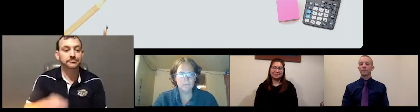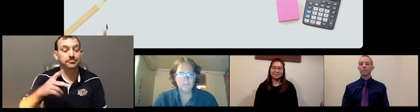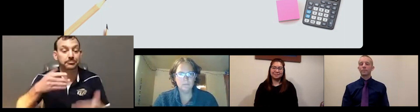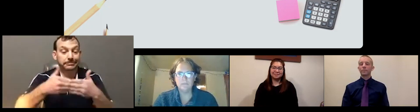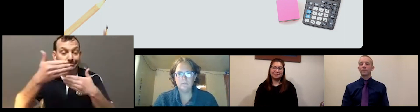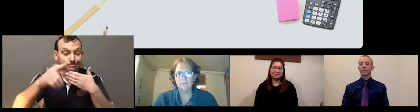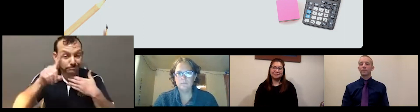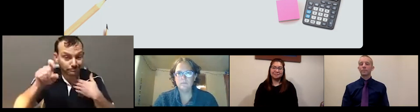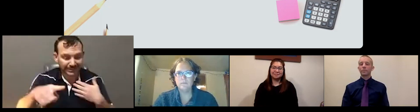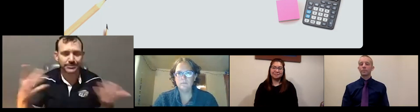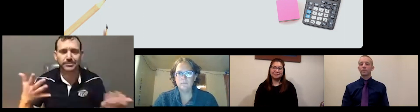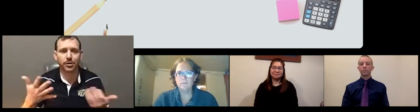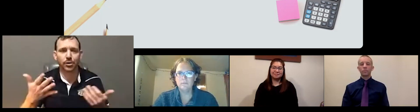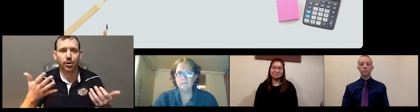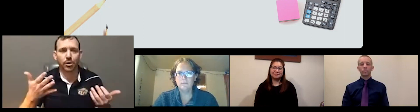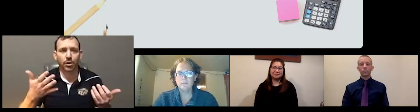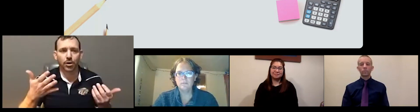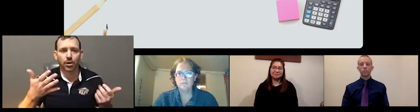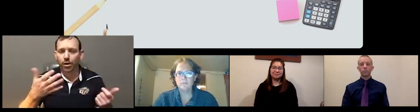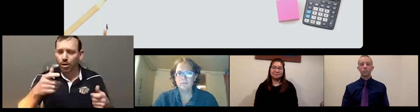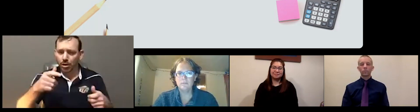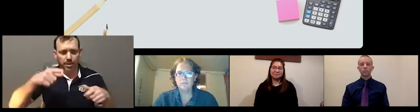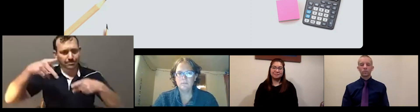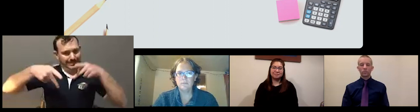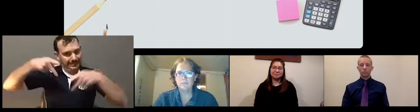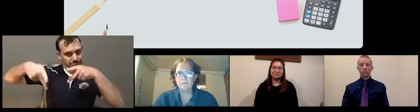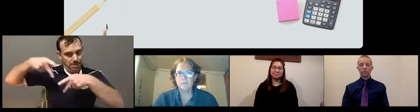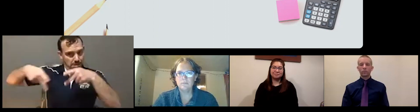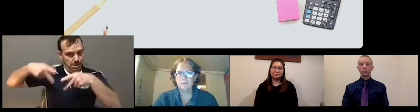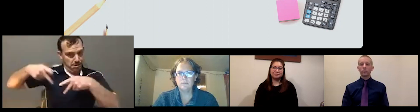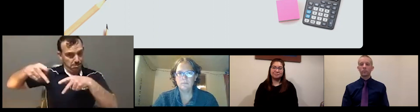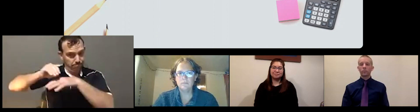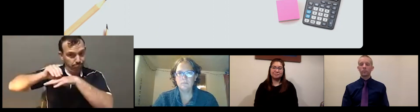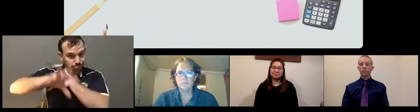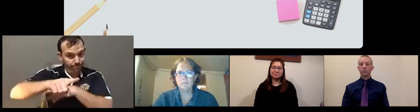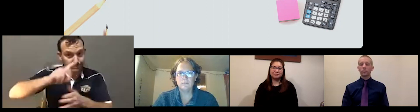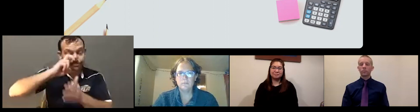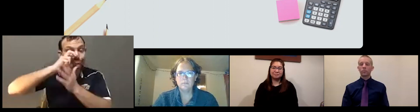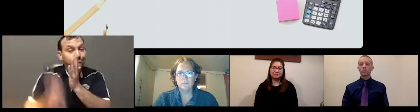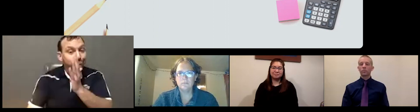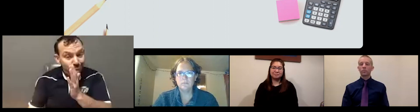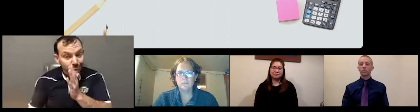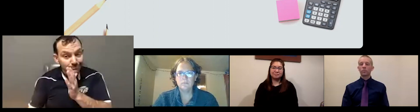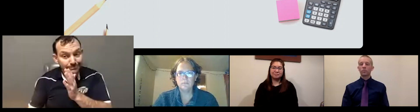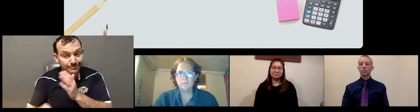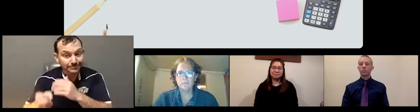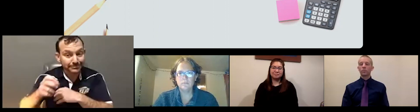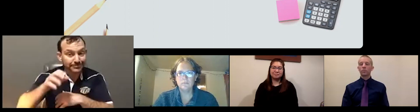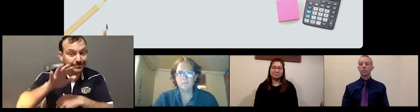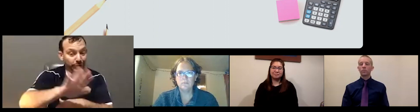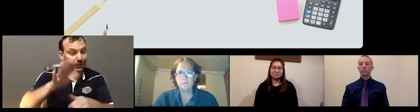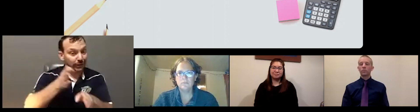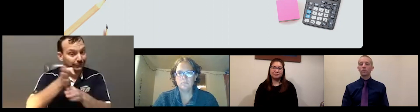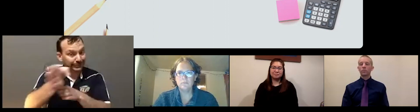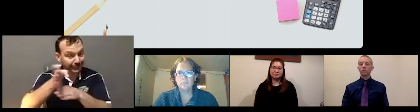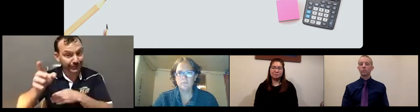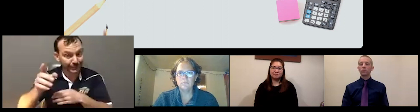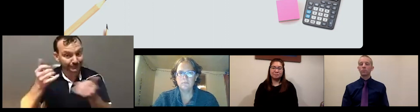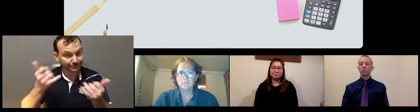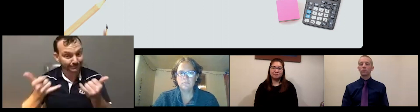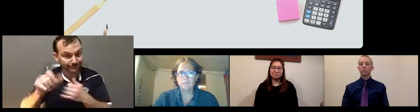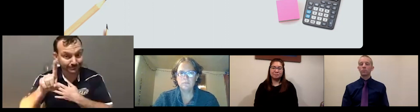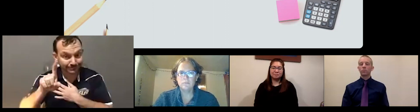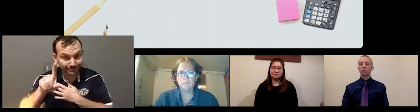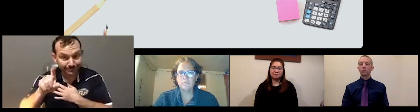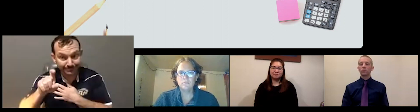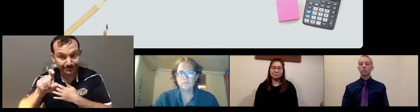Okay, next question. Did people influence you to become fascinated with your field?